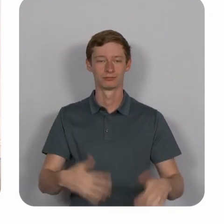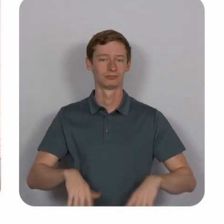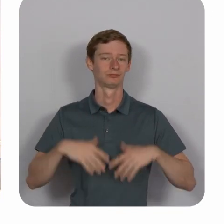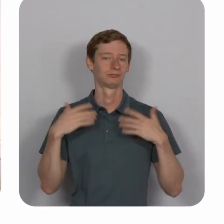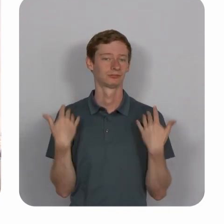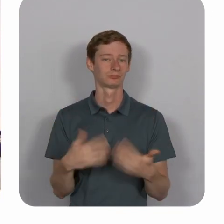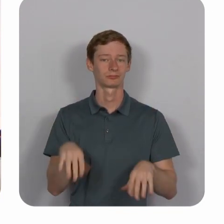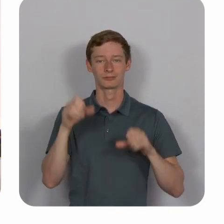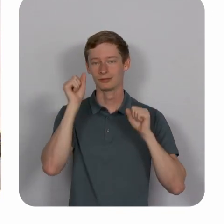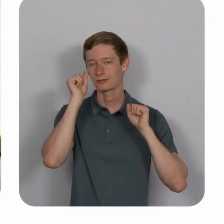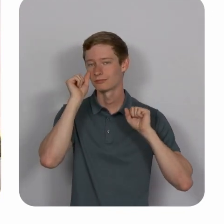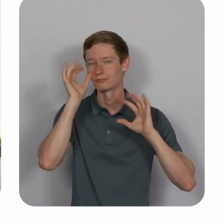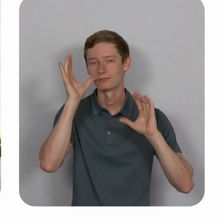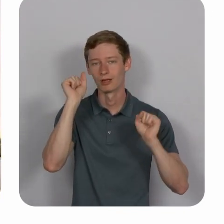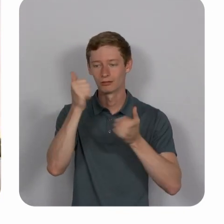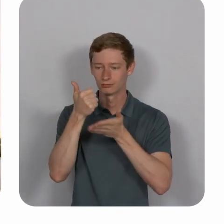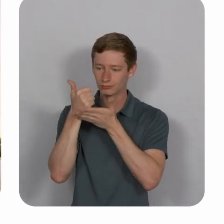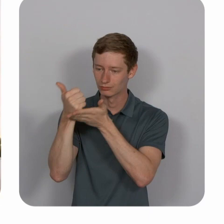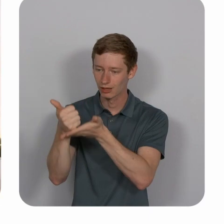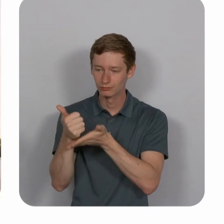and us with various daily tasks.